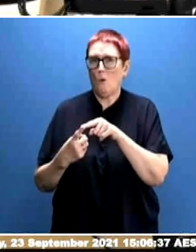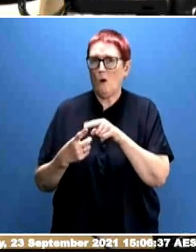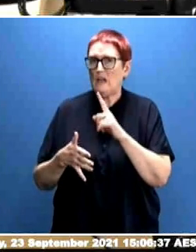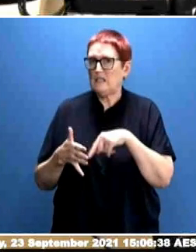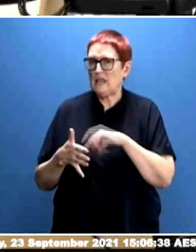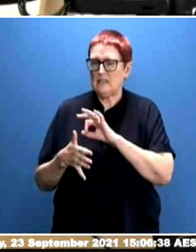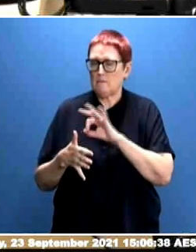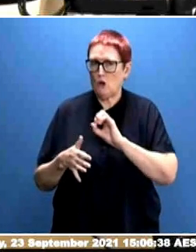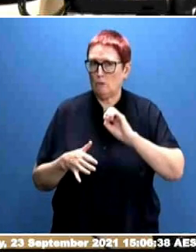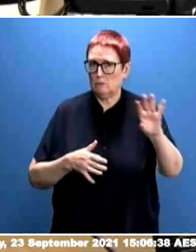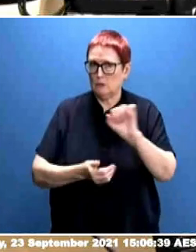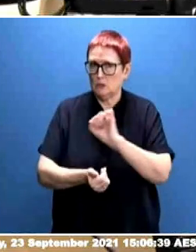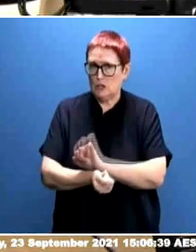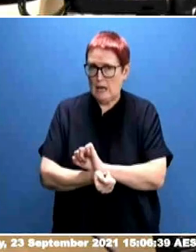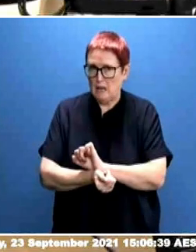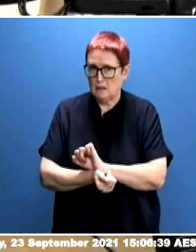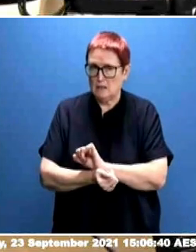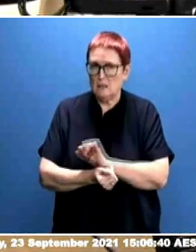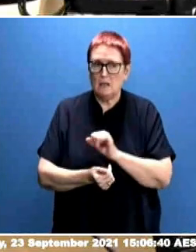for residence at the Safe House?